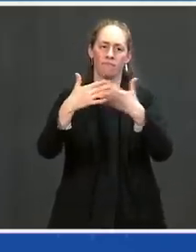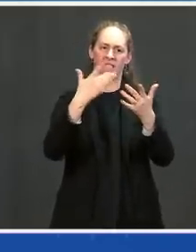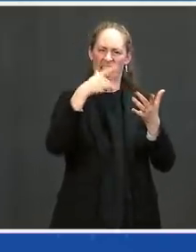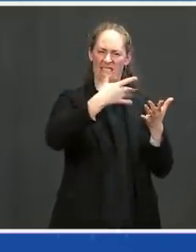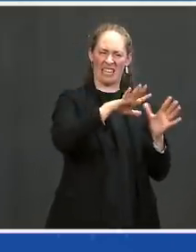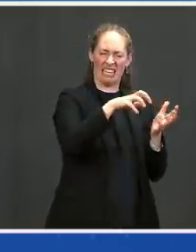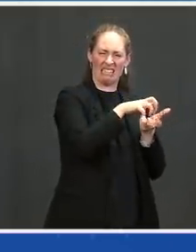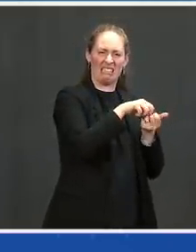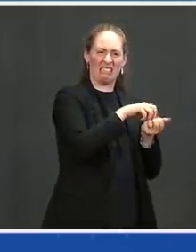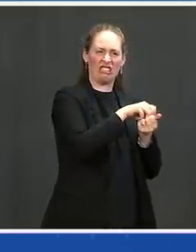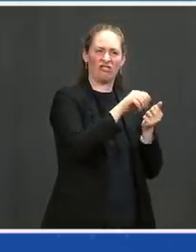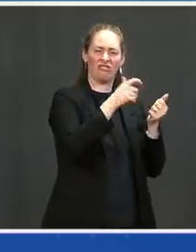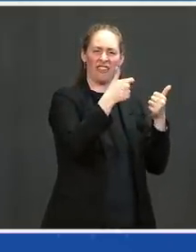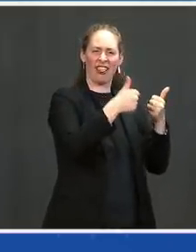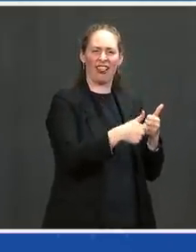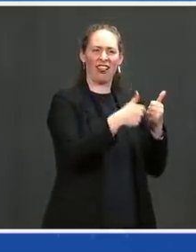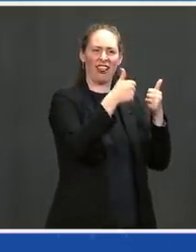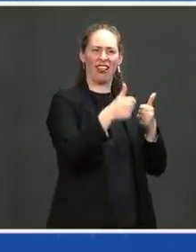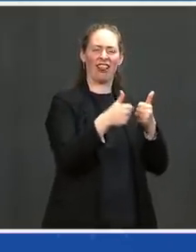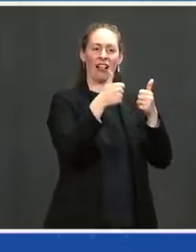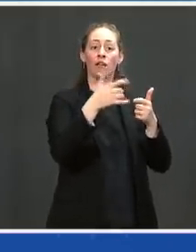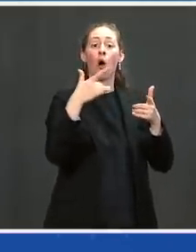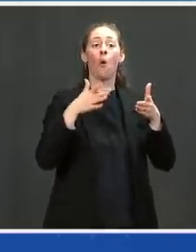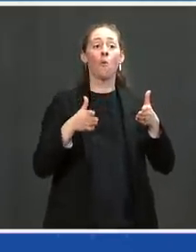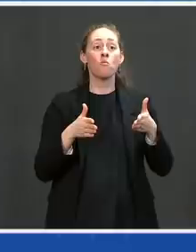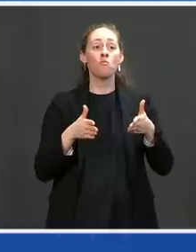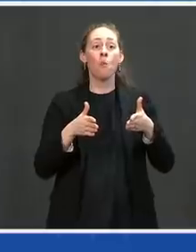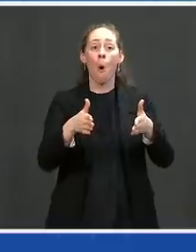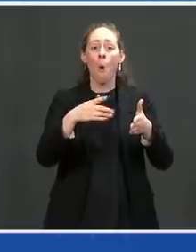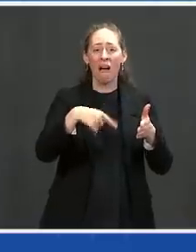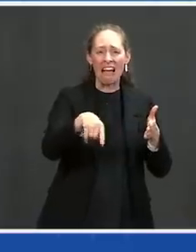The roads that used to be above the water level --